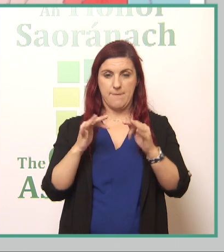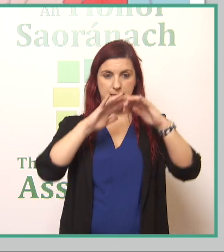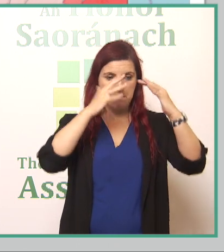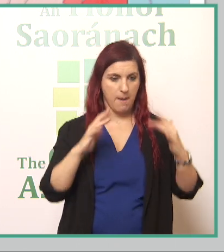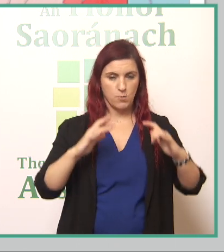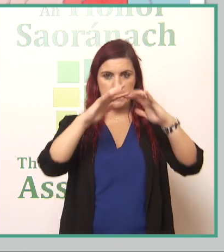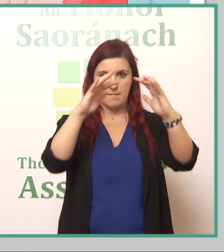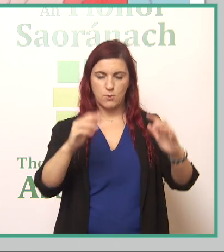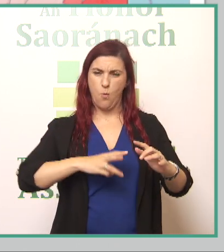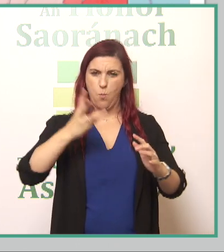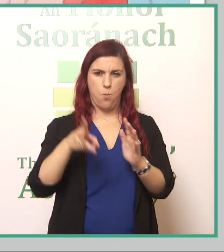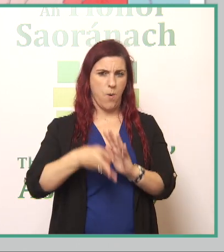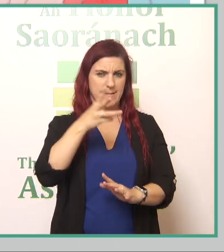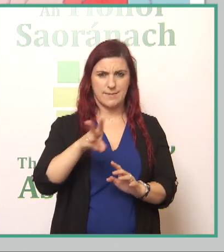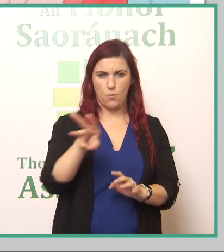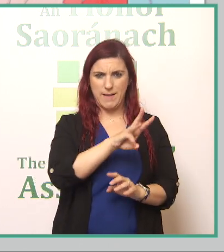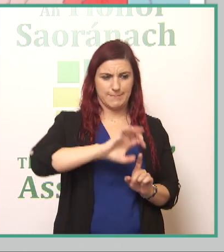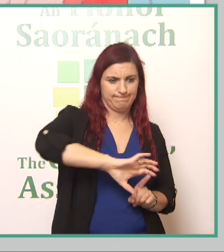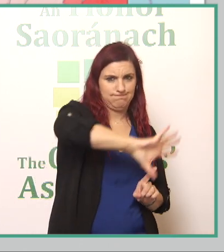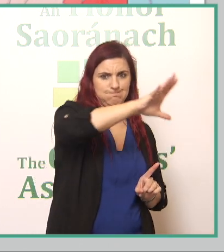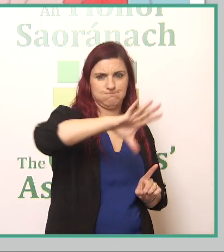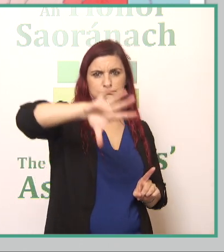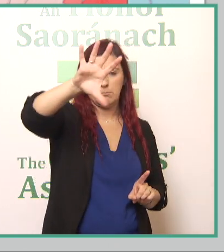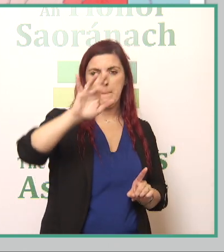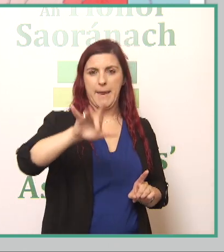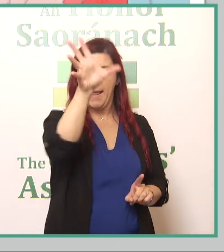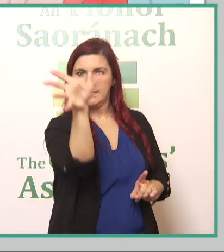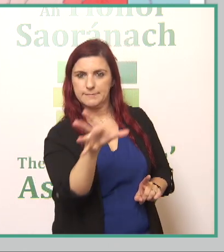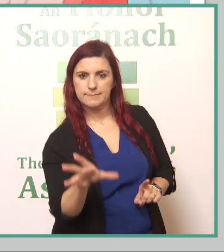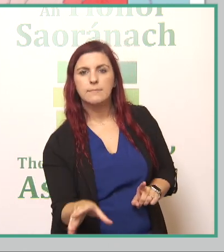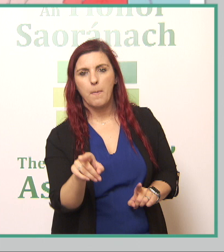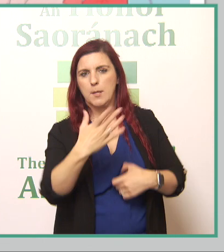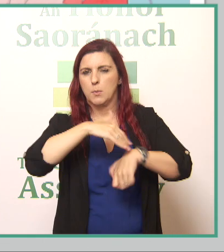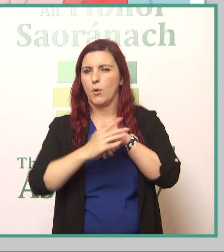along the west coast particularly and in mountain ranges will be where our sheep production happens